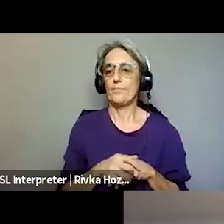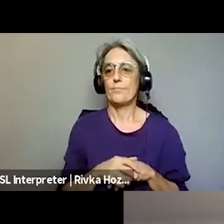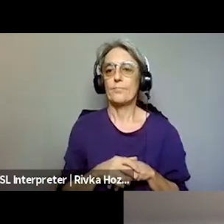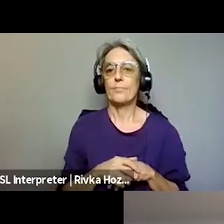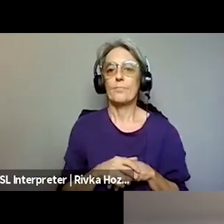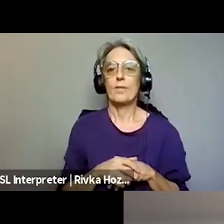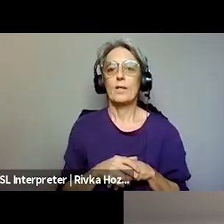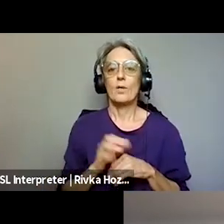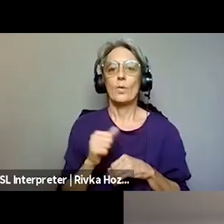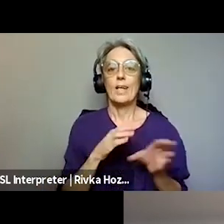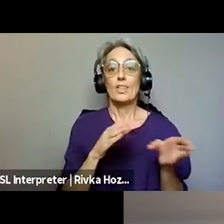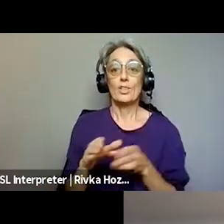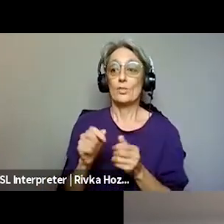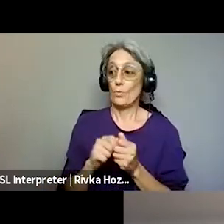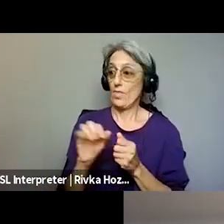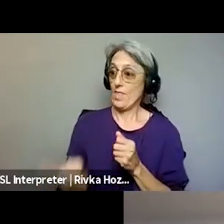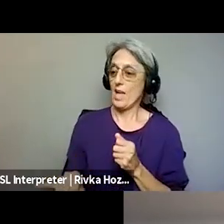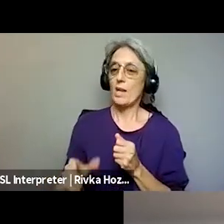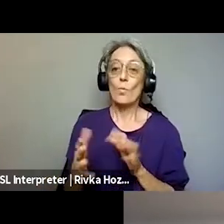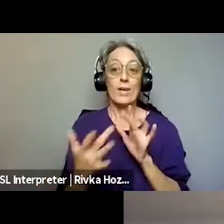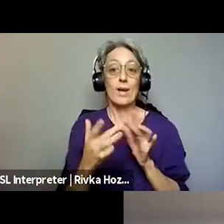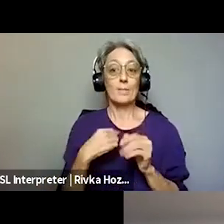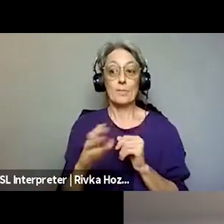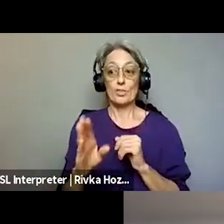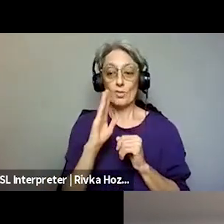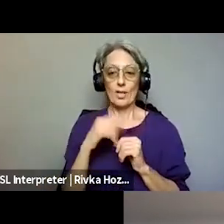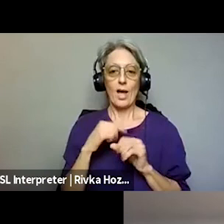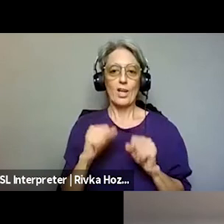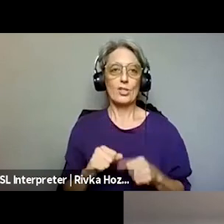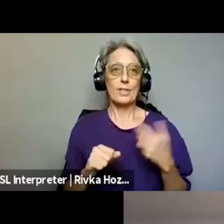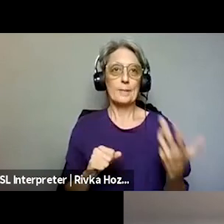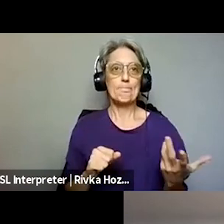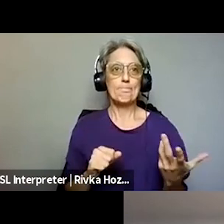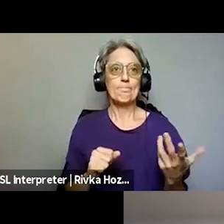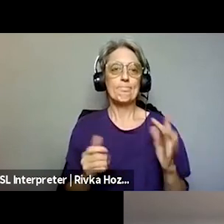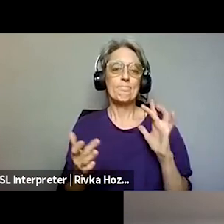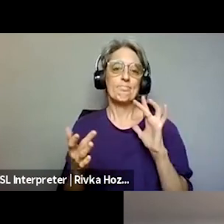So if you wanted to contact me directly, I could connect you to those specifically Yen.